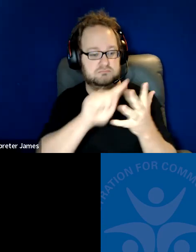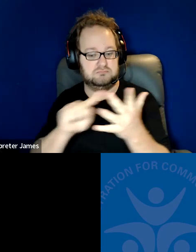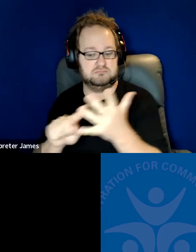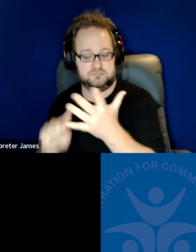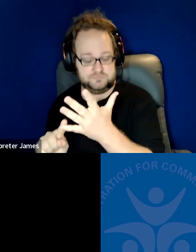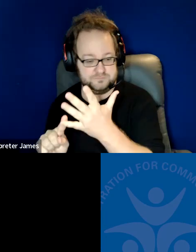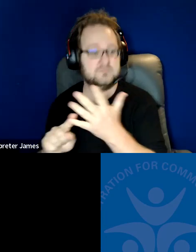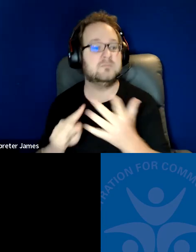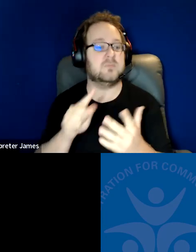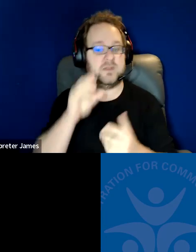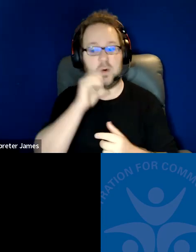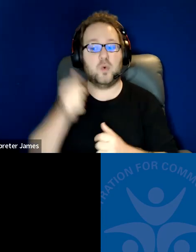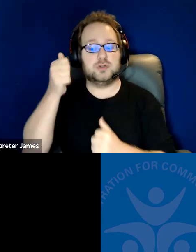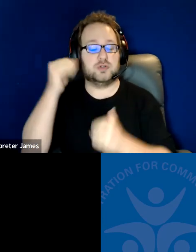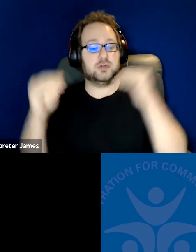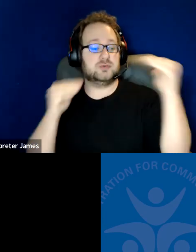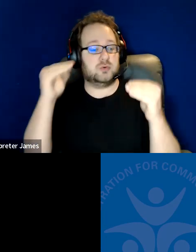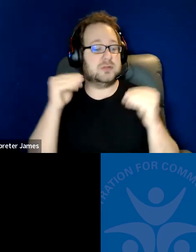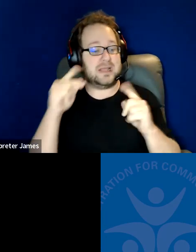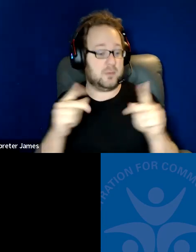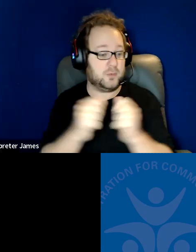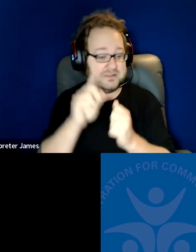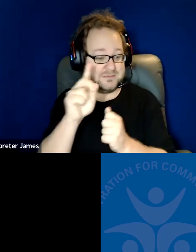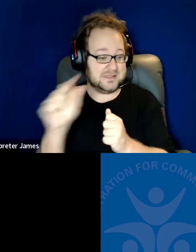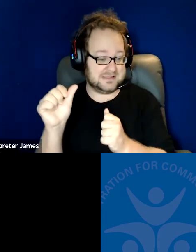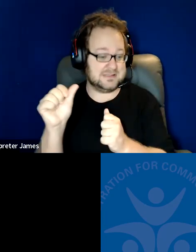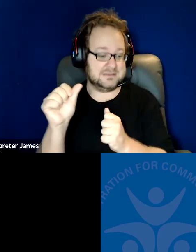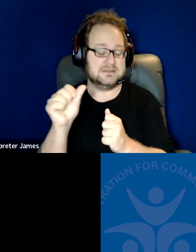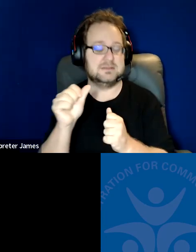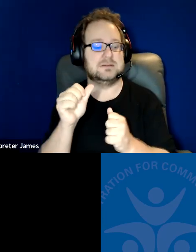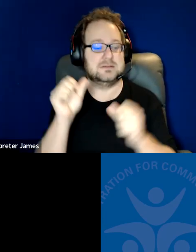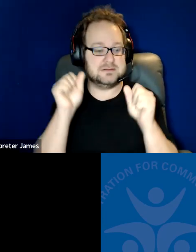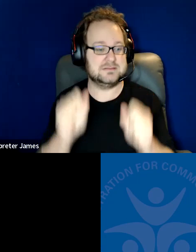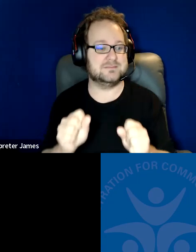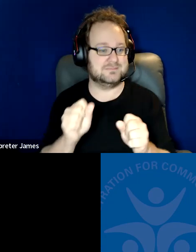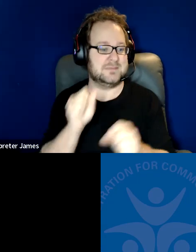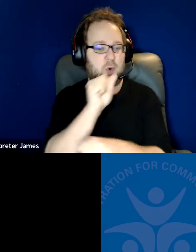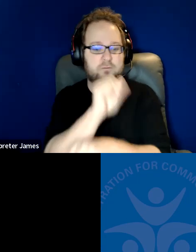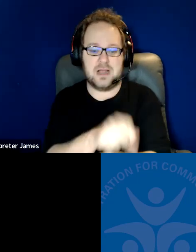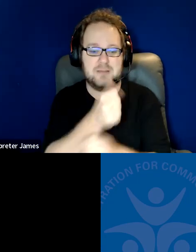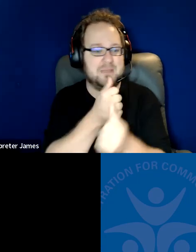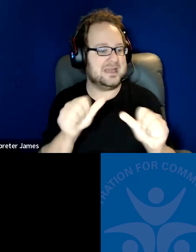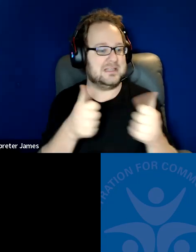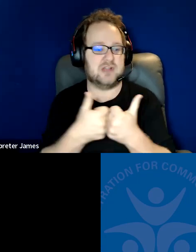older adults and people with disabilities can overcome. Any logistical challenges of getting vaccinated.